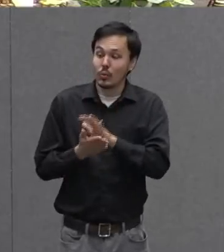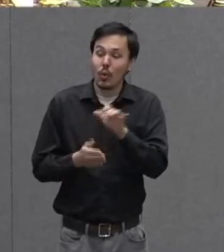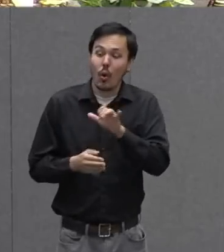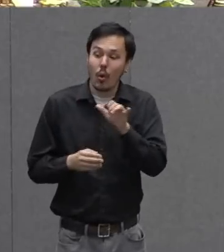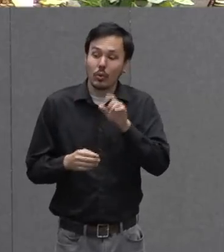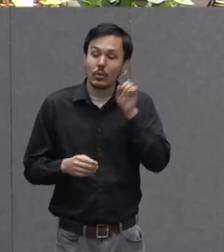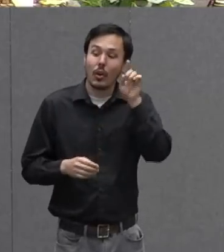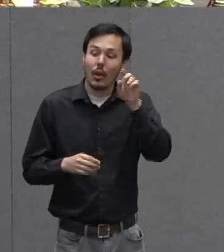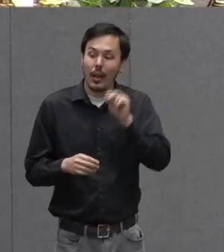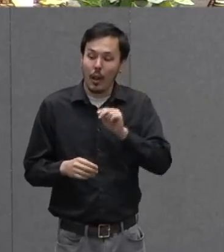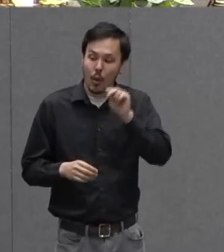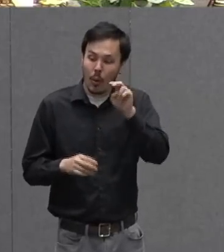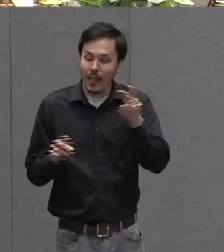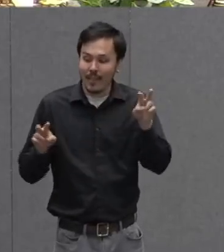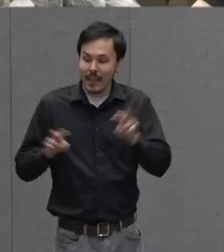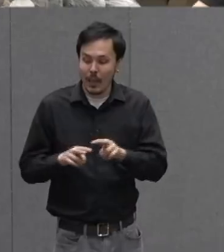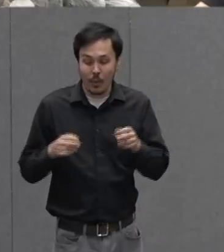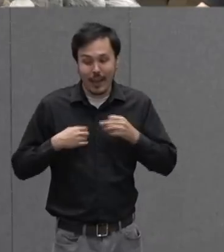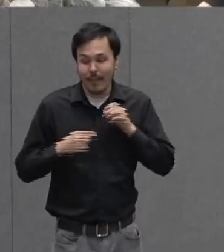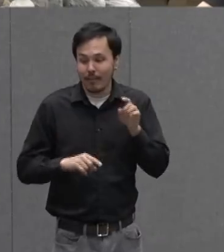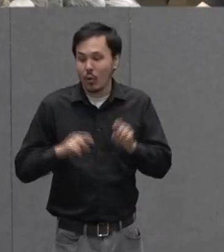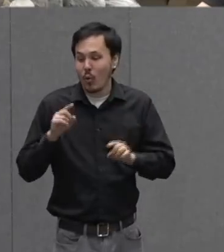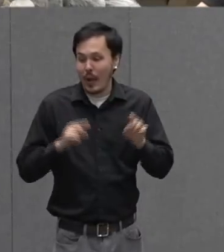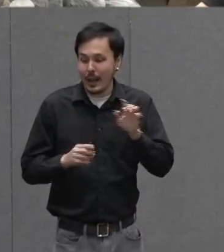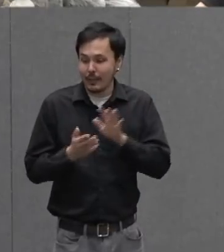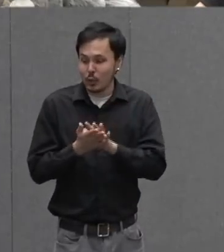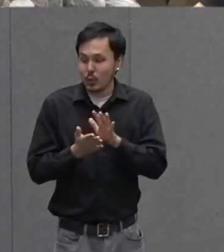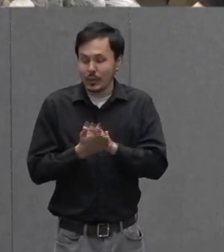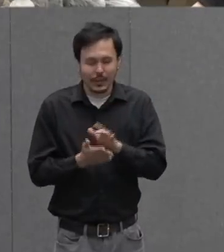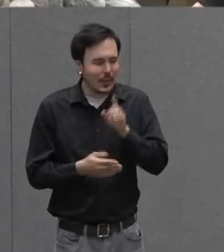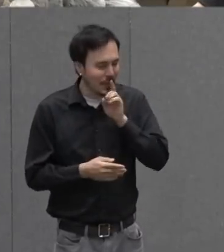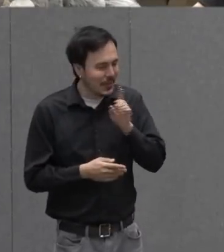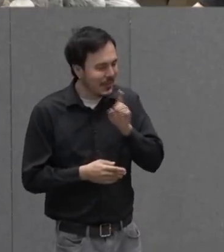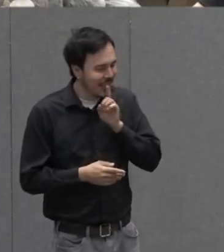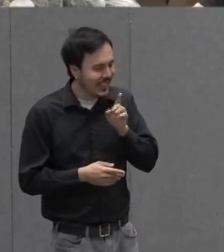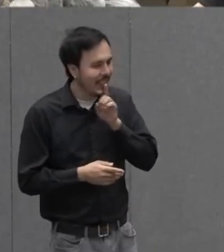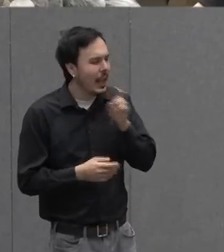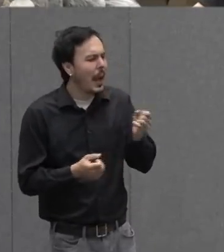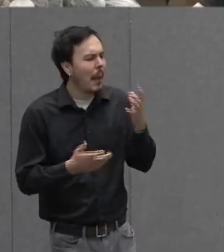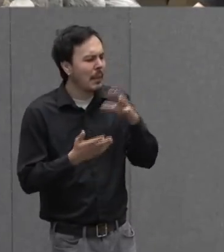Yes, so we have a variety of school. [Miss Jacobson] You really do. How many students do you have in your zone, do you think?